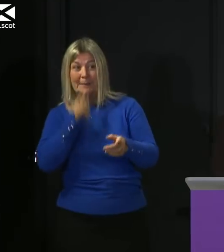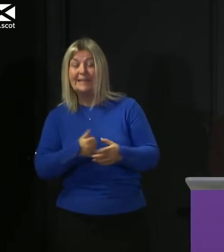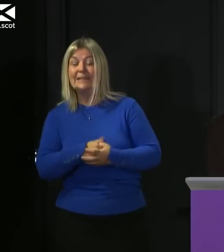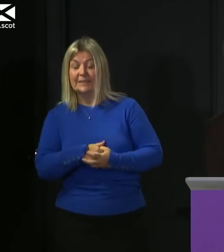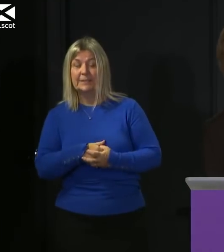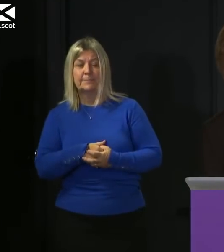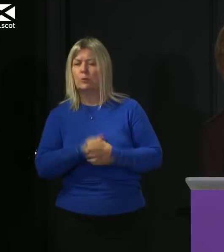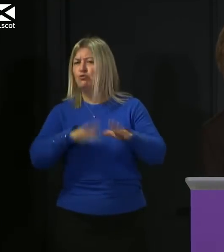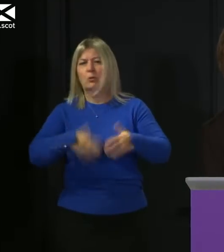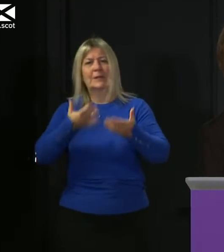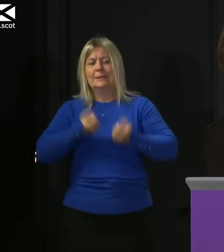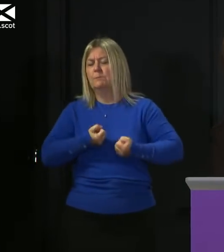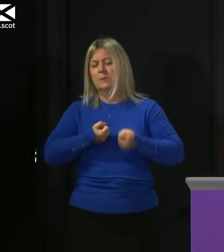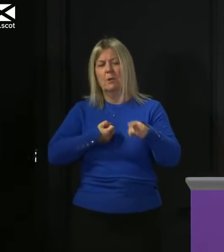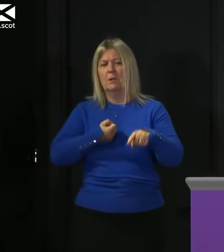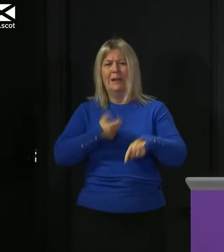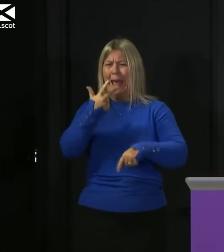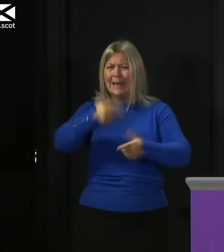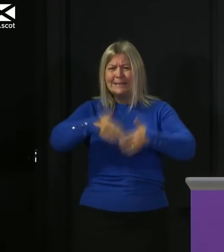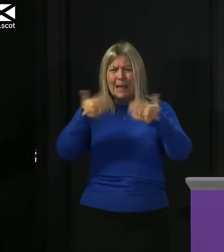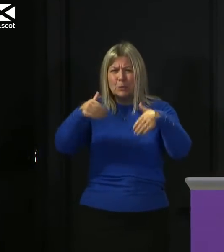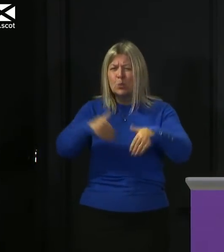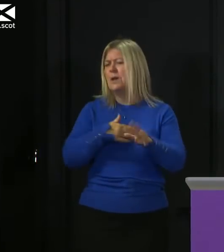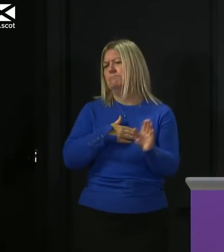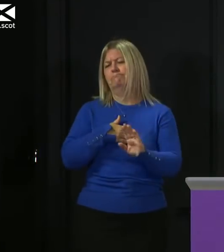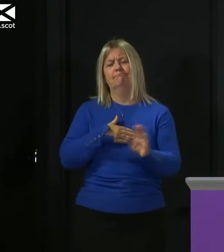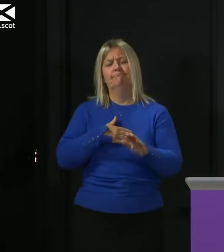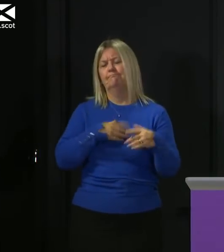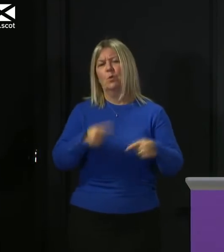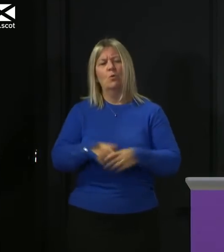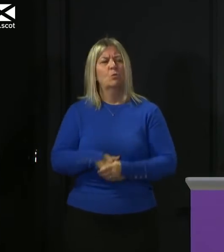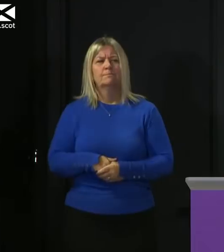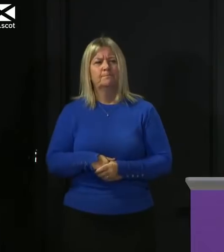is not an acceptable period of time for anybody to be waiting for a test result. And just to be clear